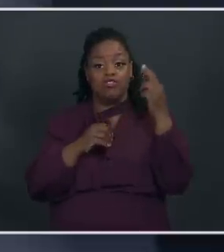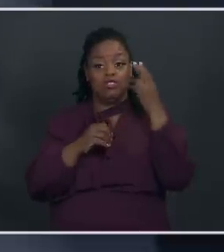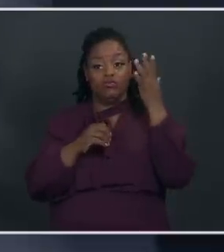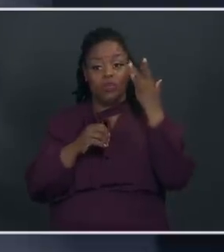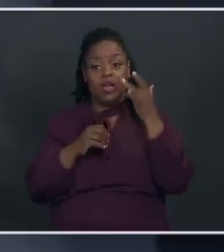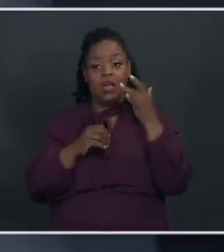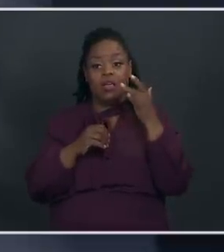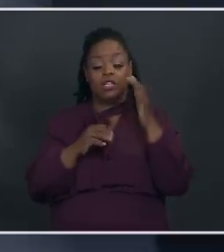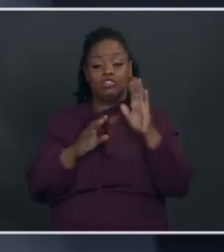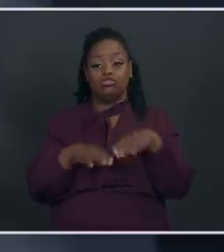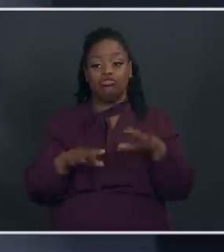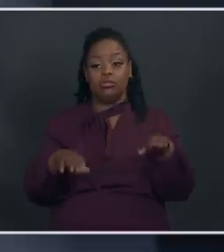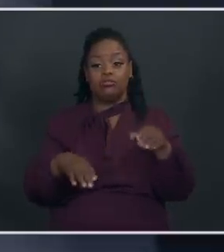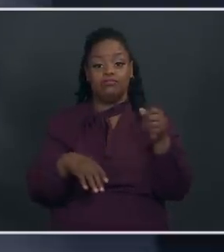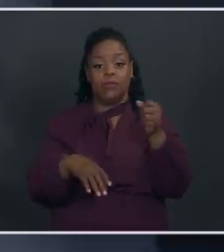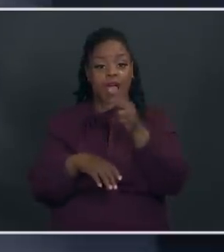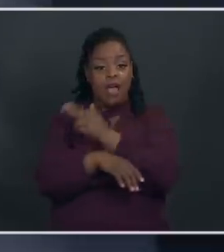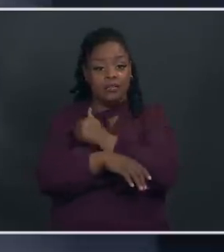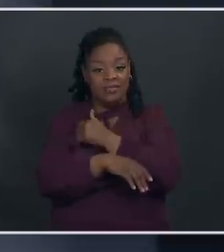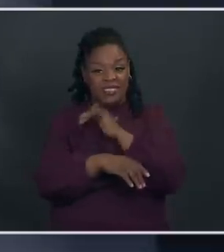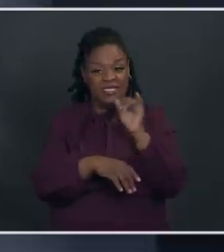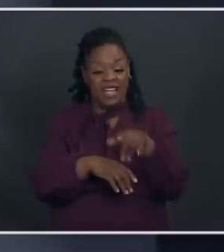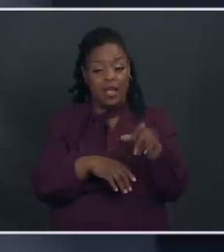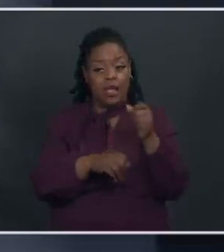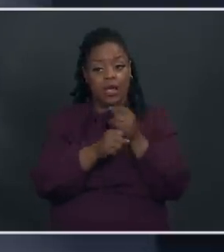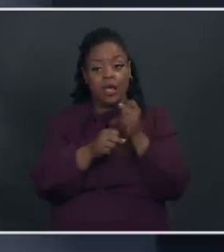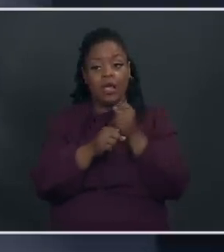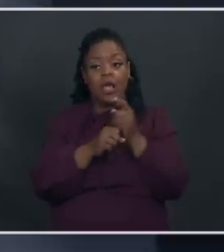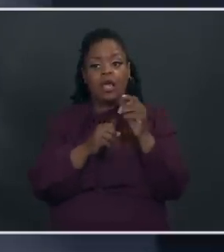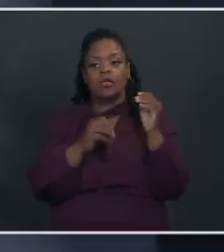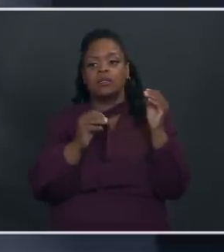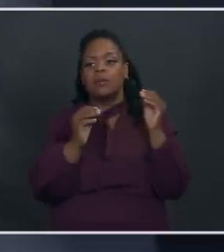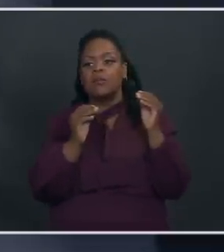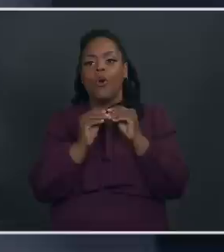we spent $55 billion a year on it -- is environmentally induced asthma.